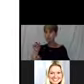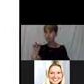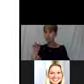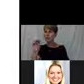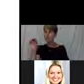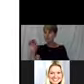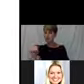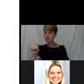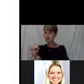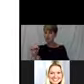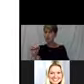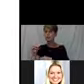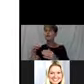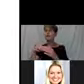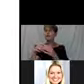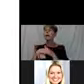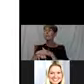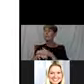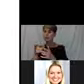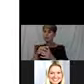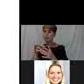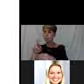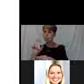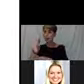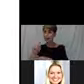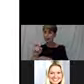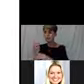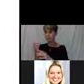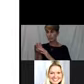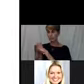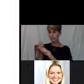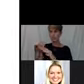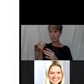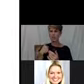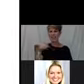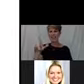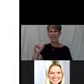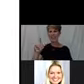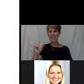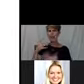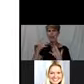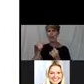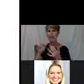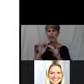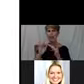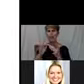And then on the right where I previously worked at Lehigh Valley Health Network, I was able to get it down to 11%